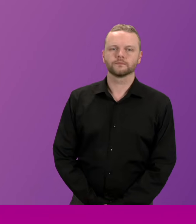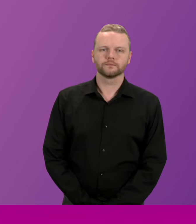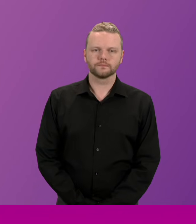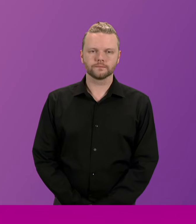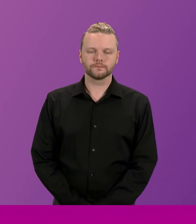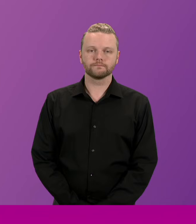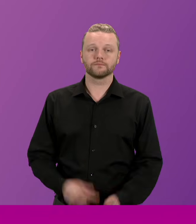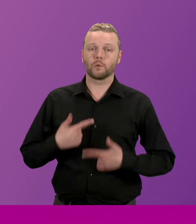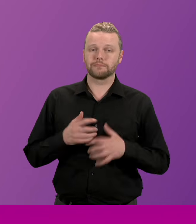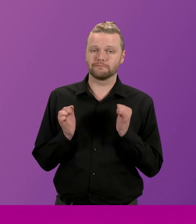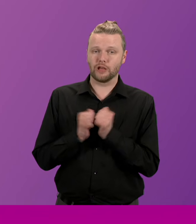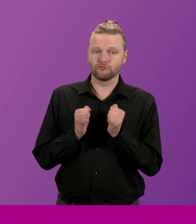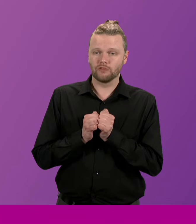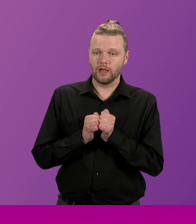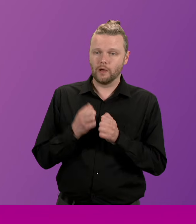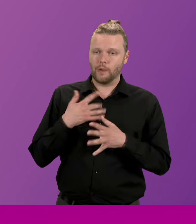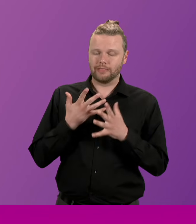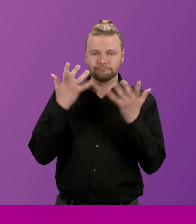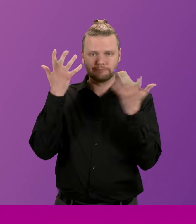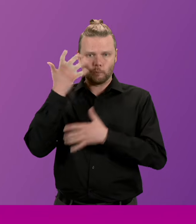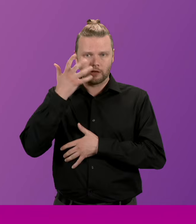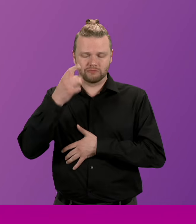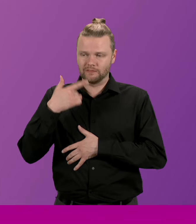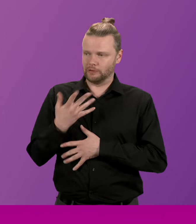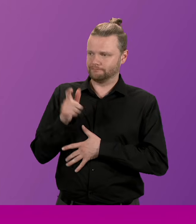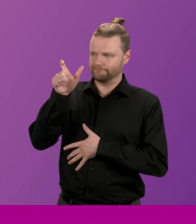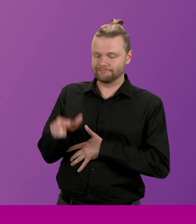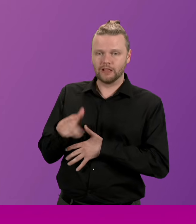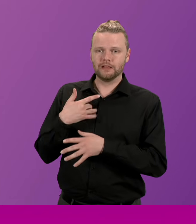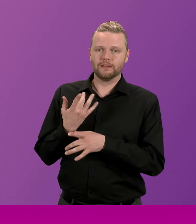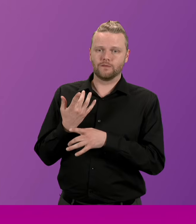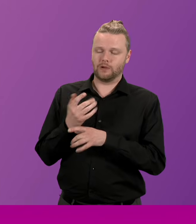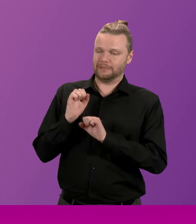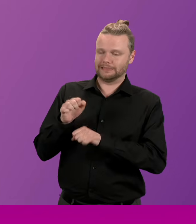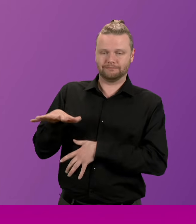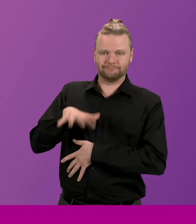I entirely agree with the concerns expressed by Mr Middleton on behalf of his constituents.